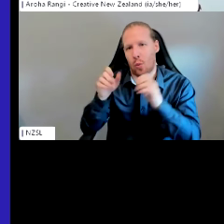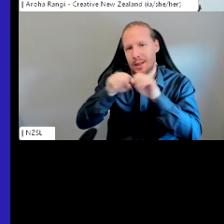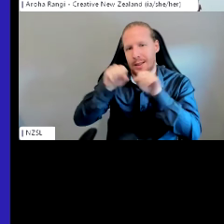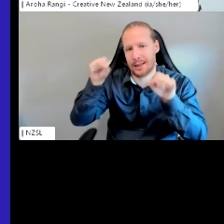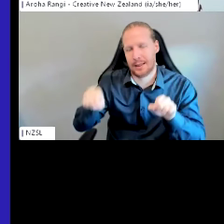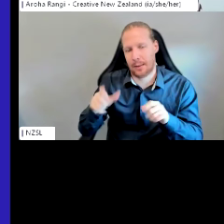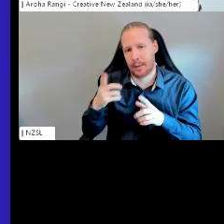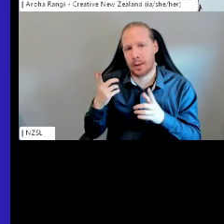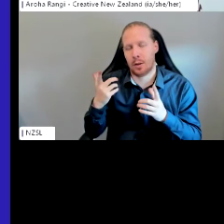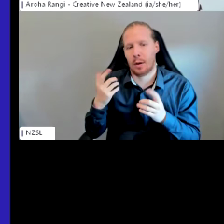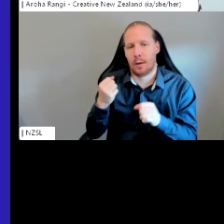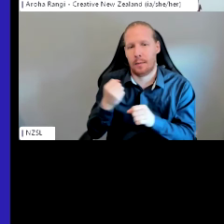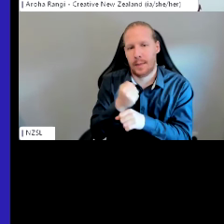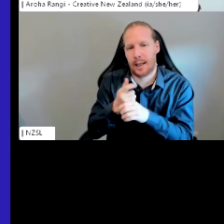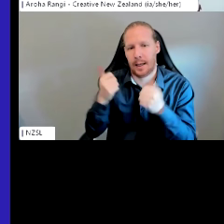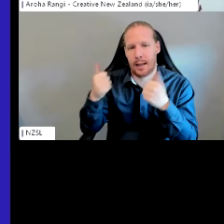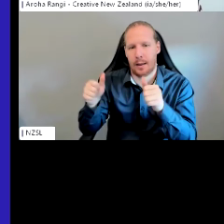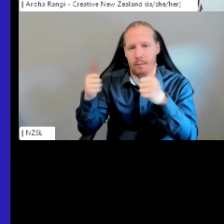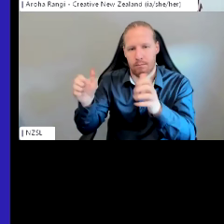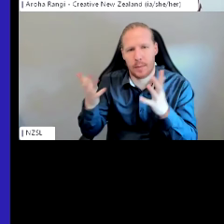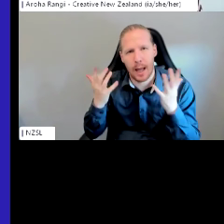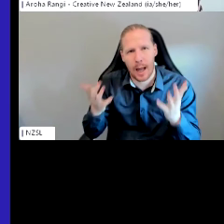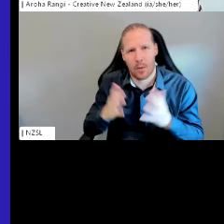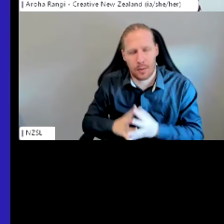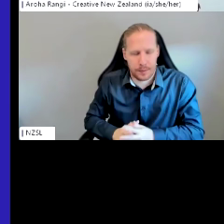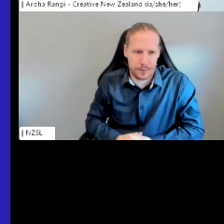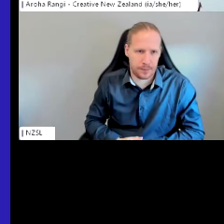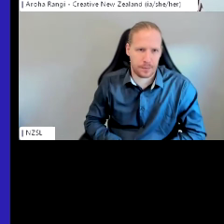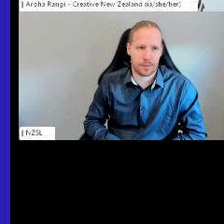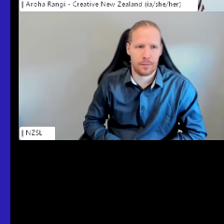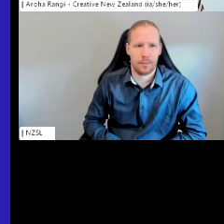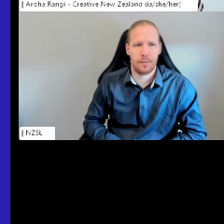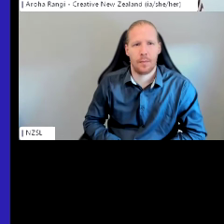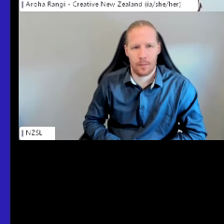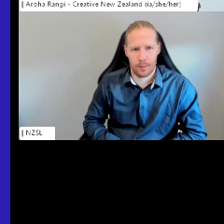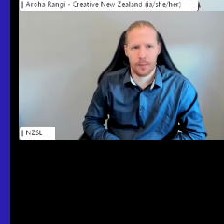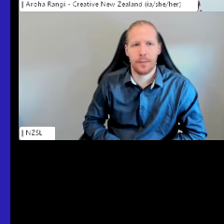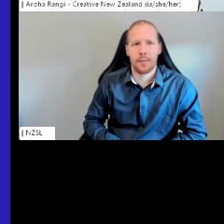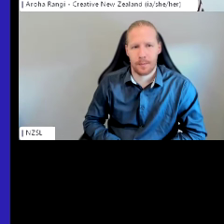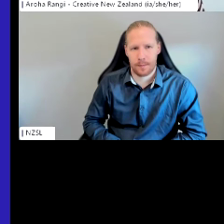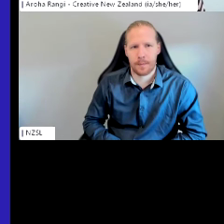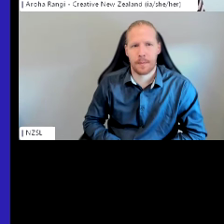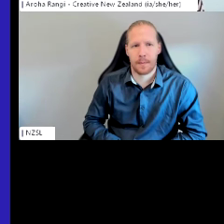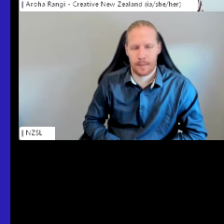in reality not just in theory. Oh wow. Okay. Um well I'm going to say whole of organization but